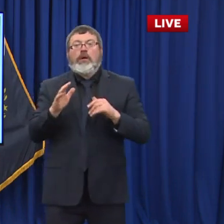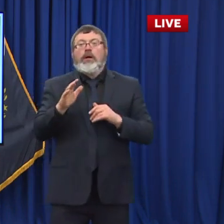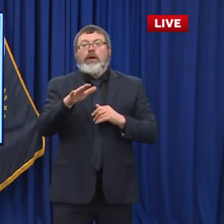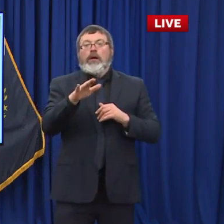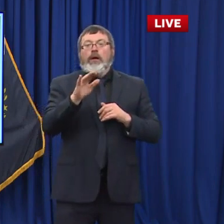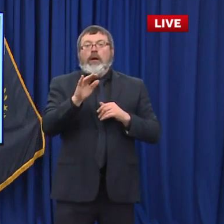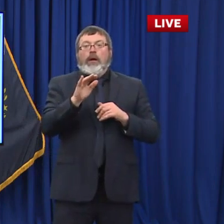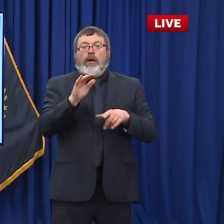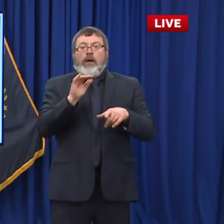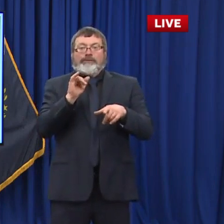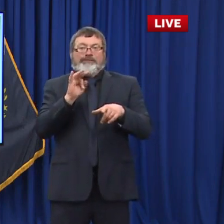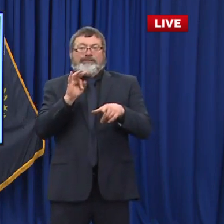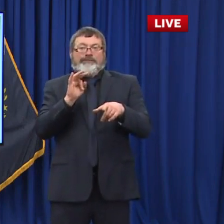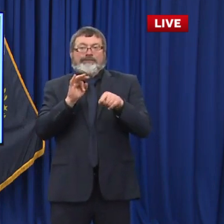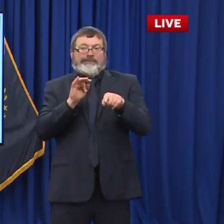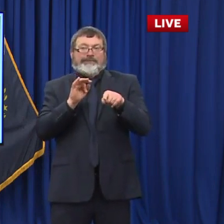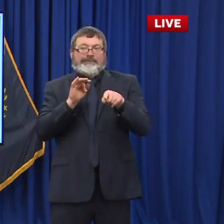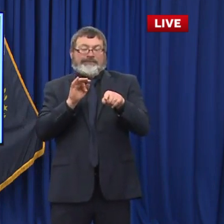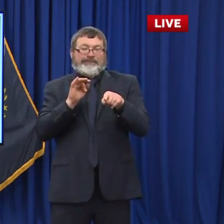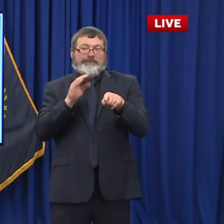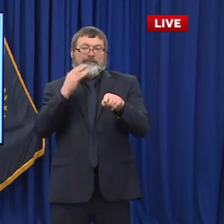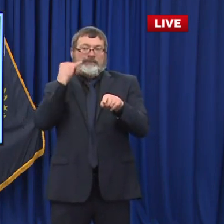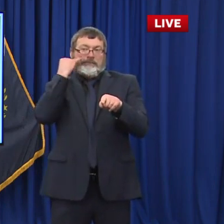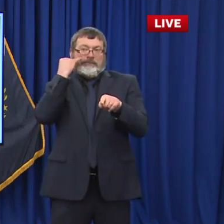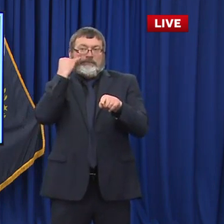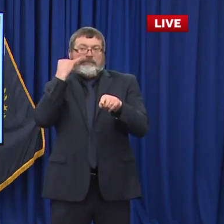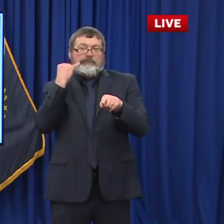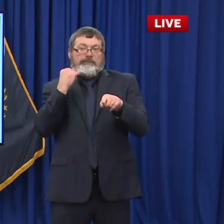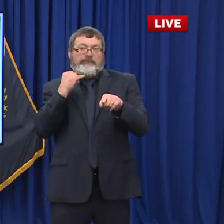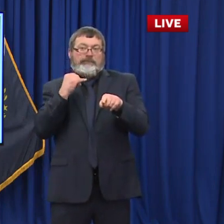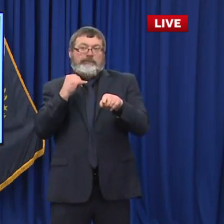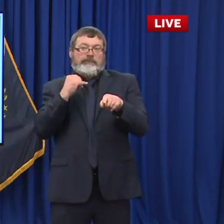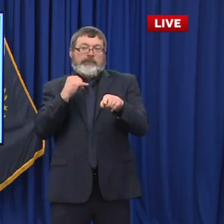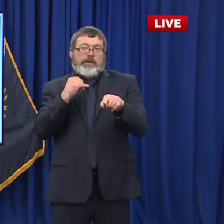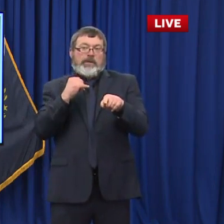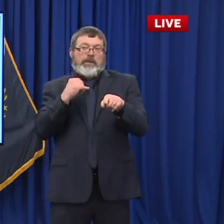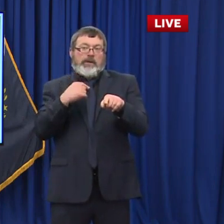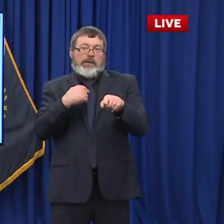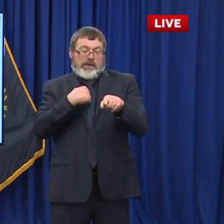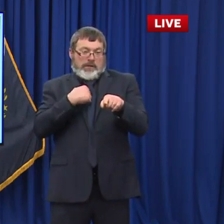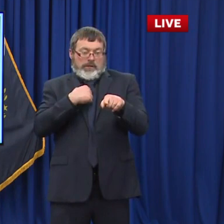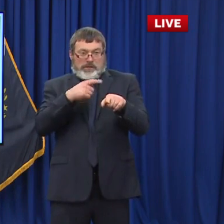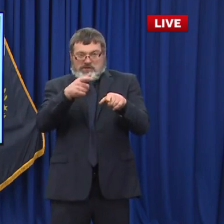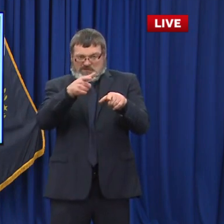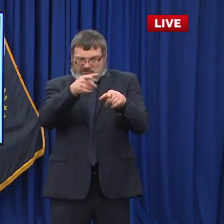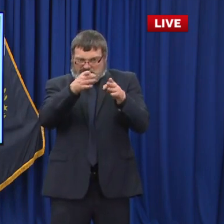A LOT OF PEOPLE ARE DECIDING WHETHER THEIR LOVED ONES MAY BE IN A LONG-TERM CARE FACILITY. ARE THEY GOING TO SIGN THAT CONSENT FORM?